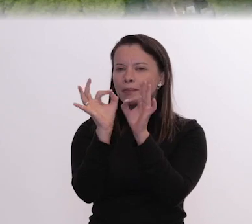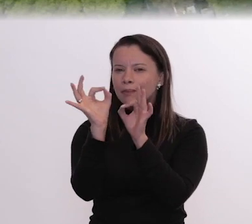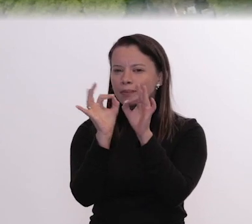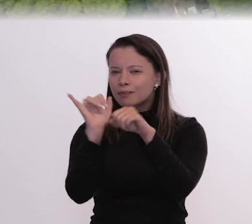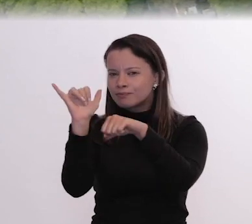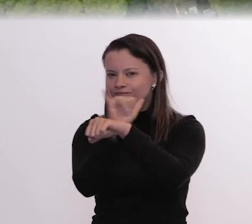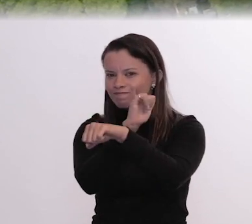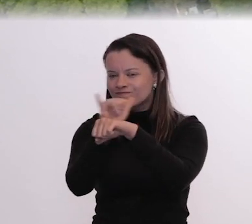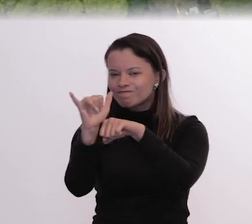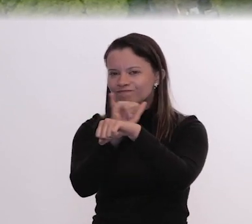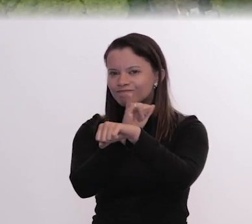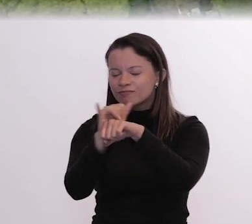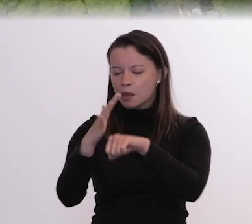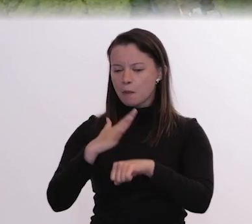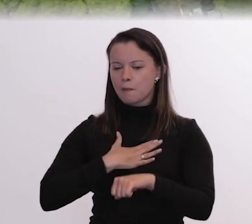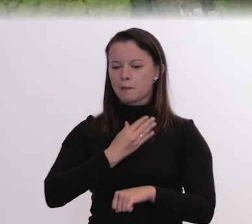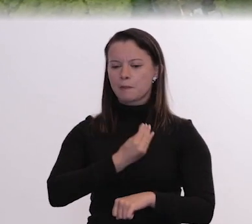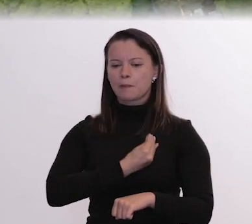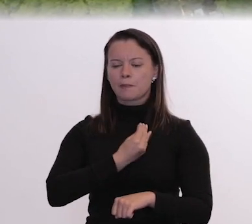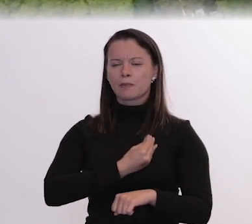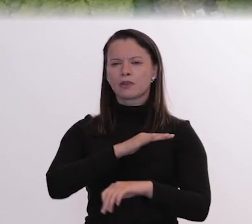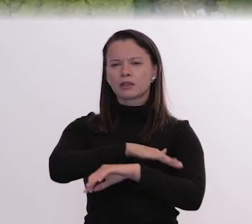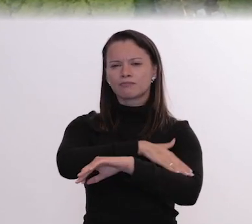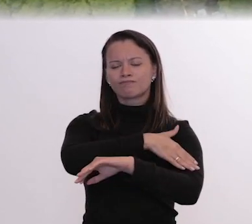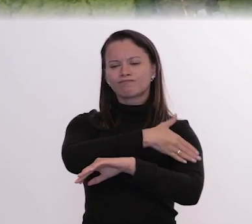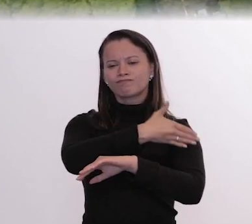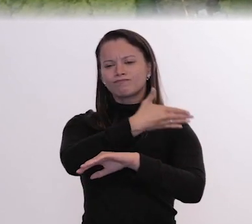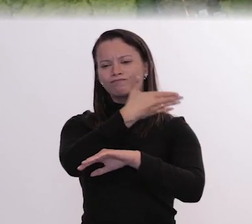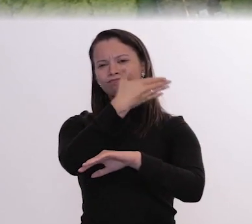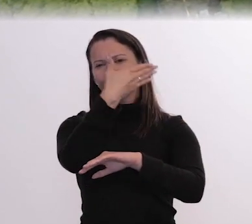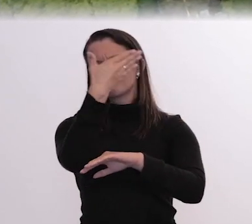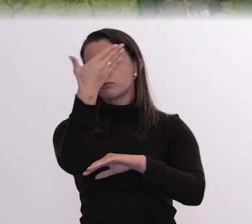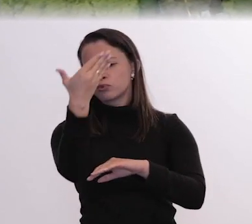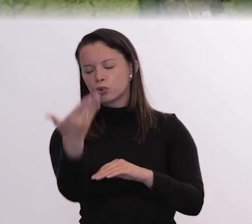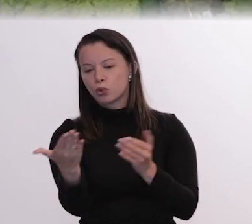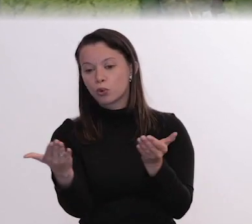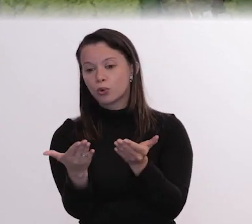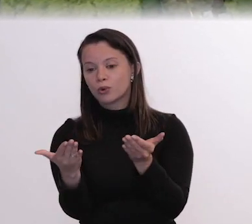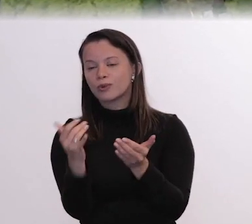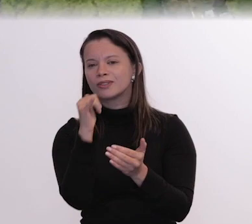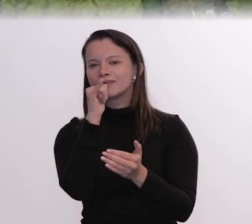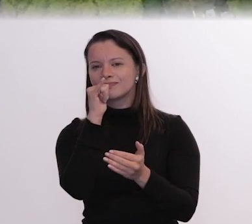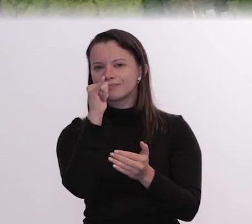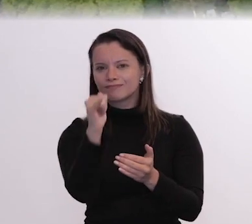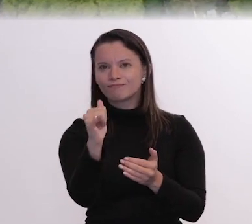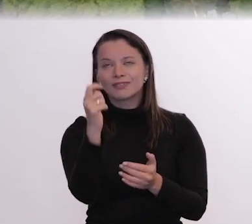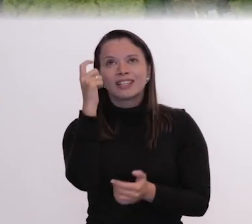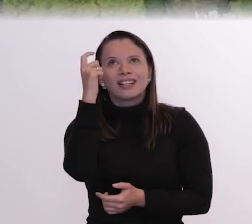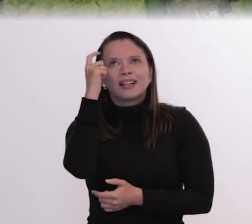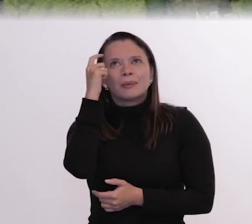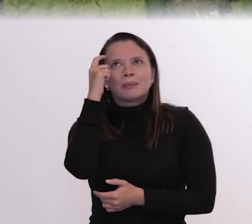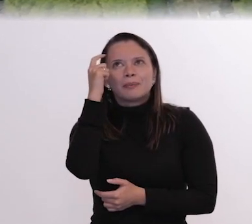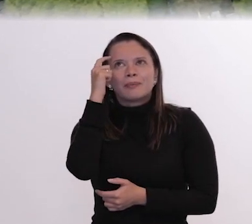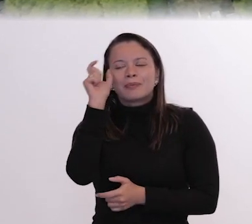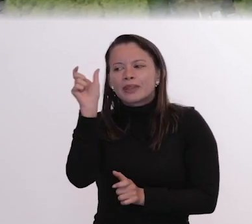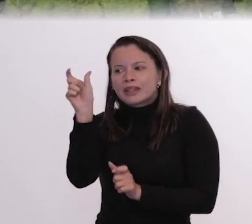my whole life for me to be able to say them. So, when we think about this dimension of one person in the city,